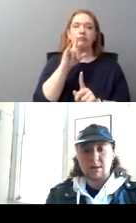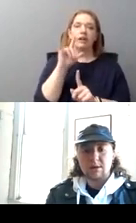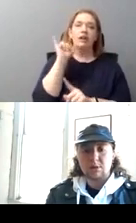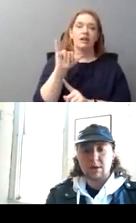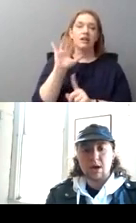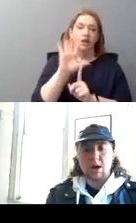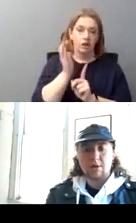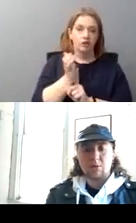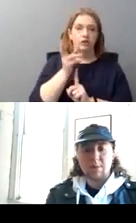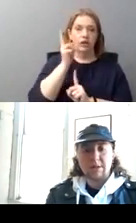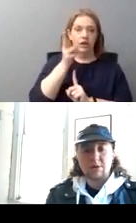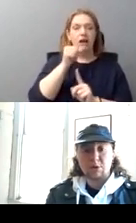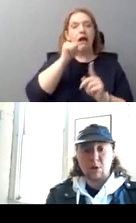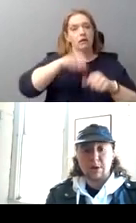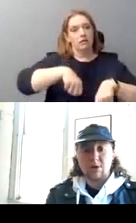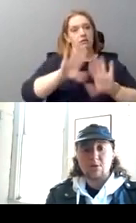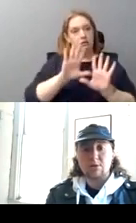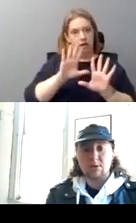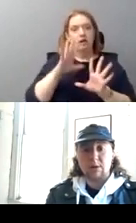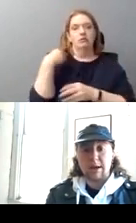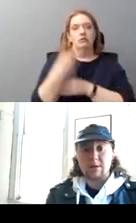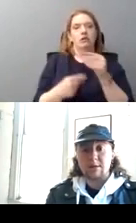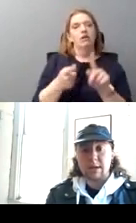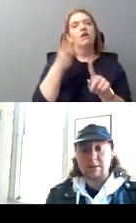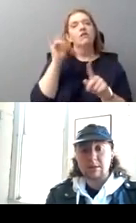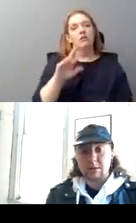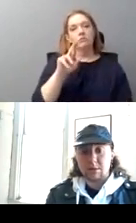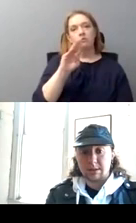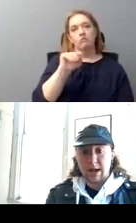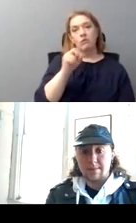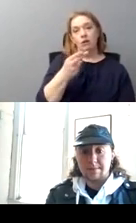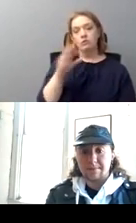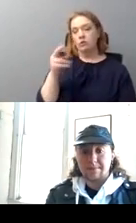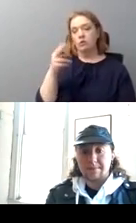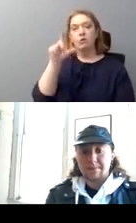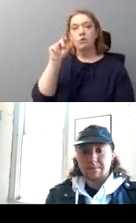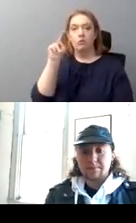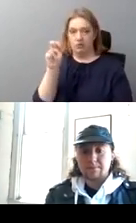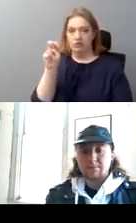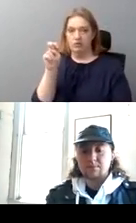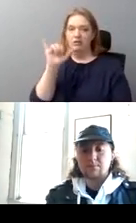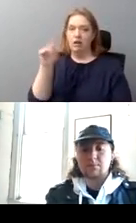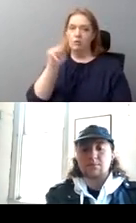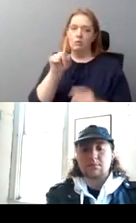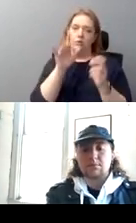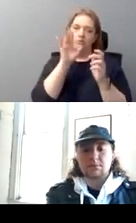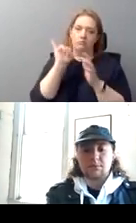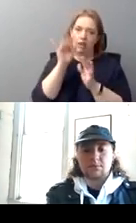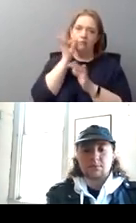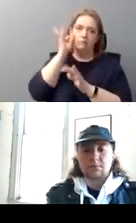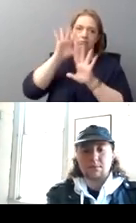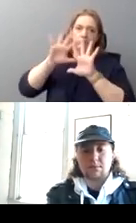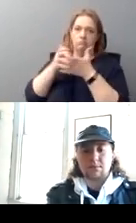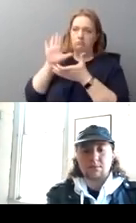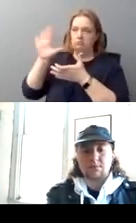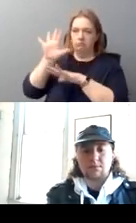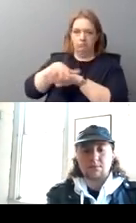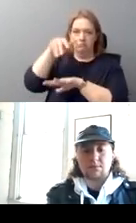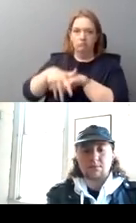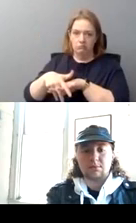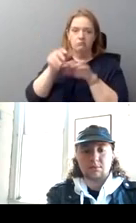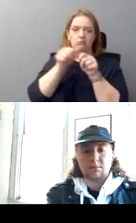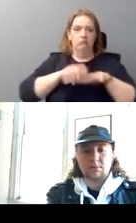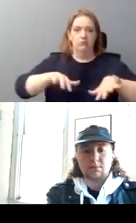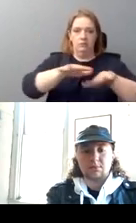territory of the Ramaytush-Ohlone, whose land the site sits on today.